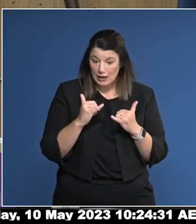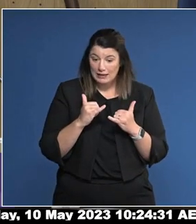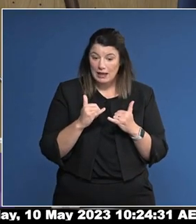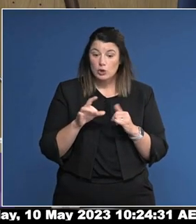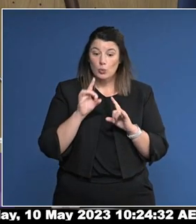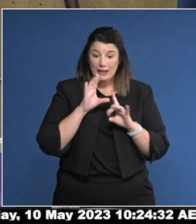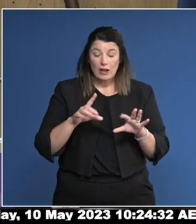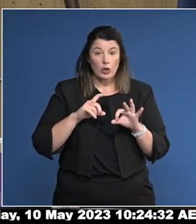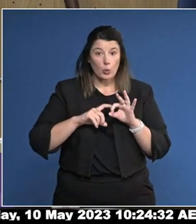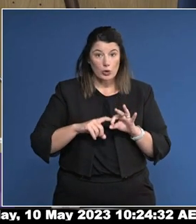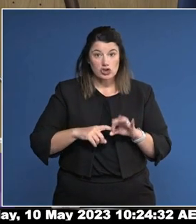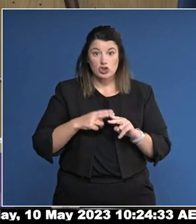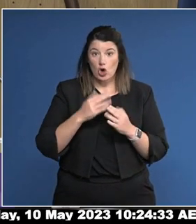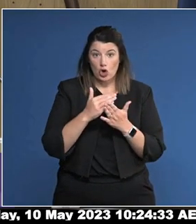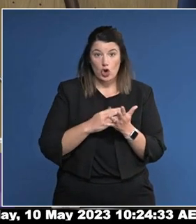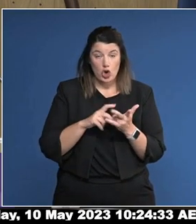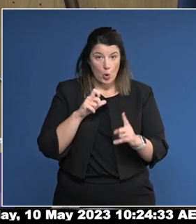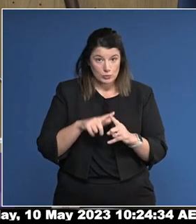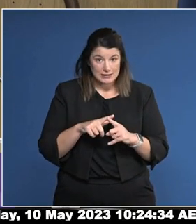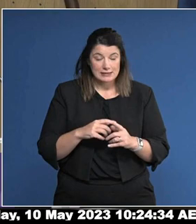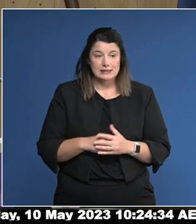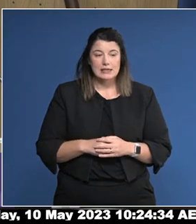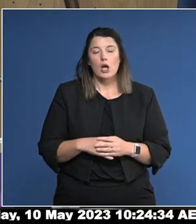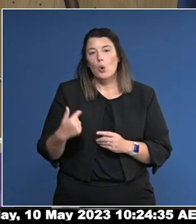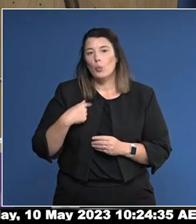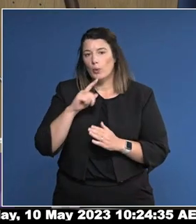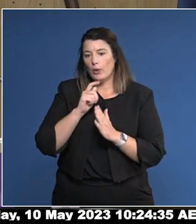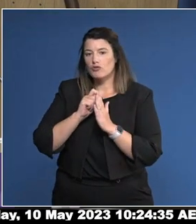MS McMILLAN: I think so, but what we'll do is we'll write to the Solicitors Assisting and